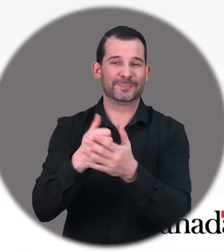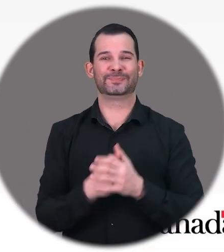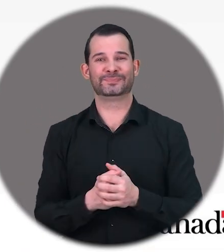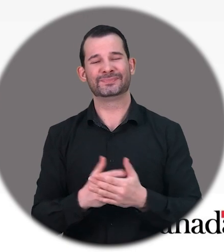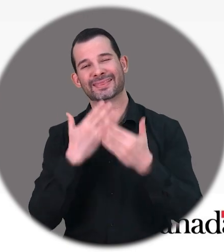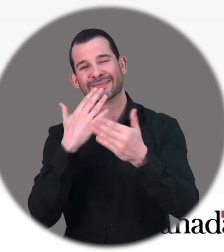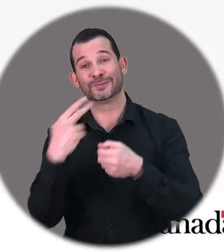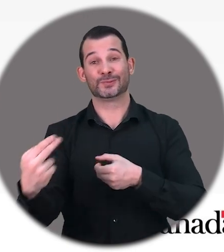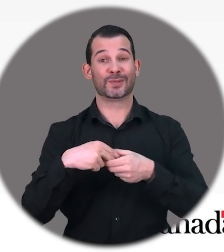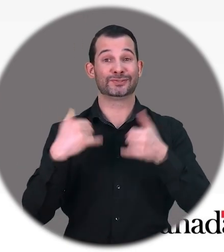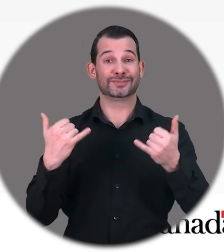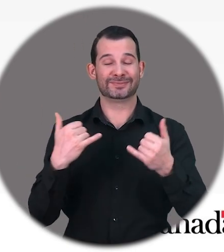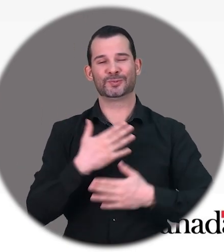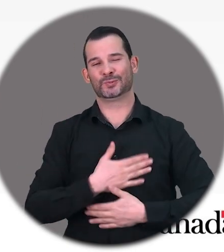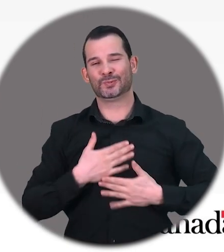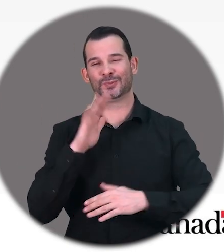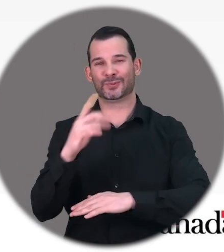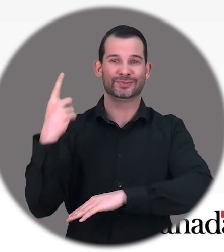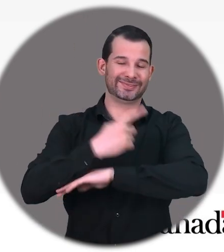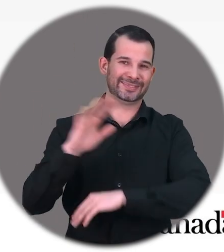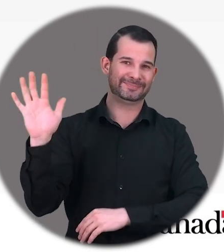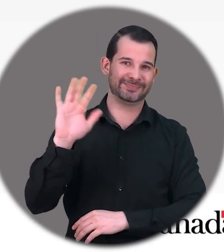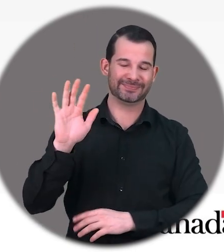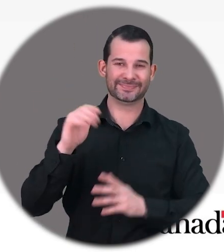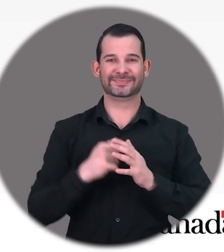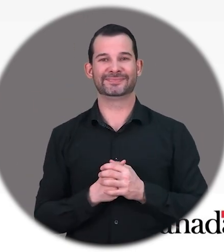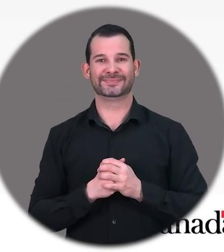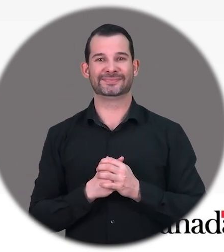Thank you for joining us and enjoy your day!